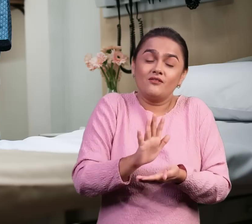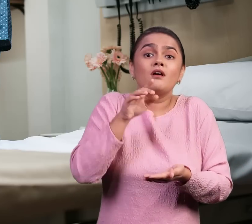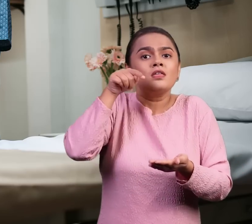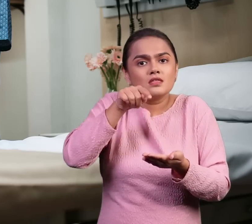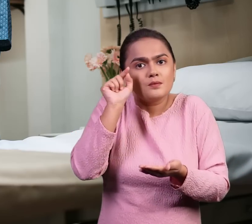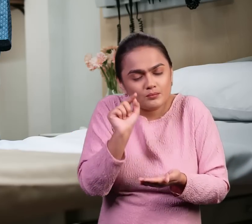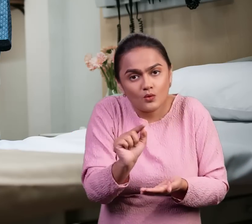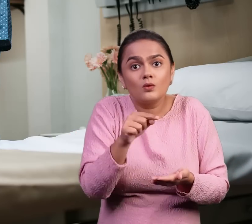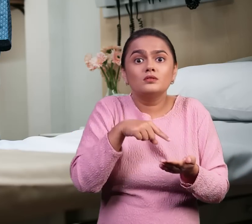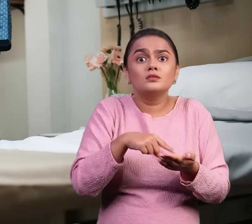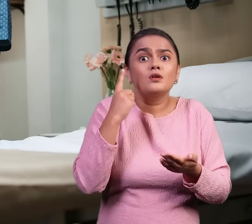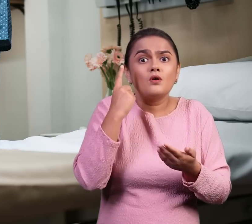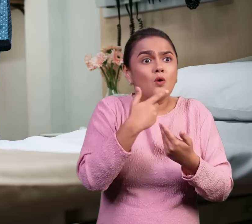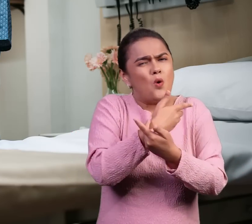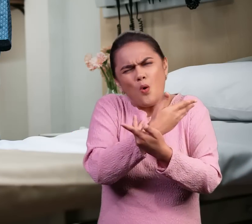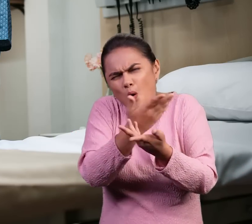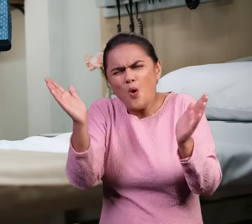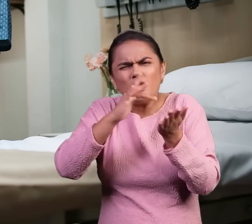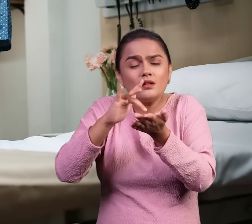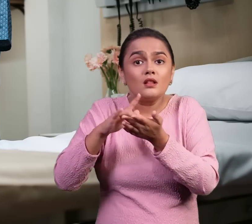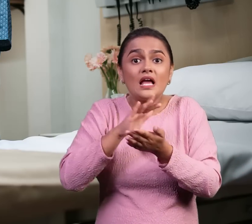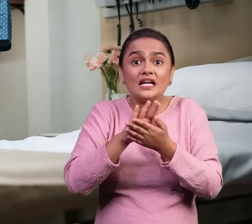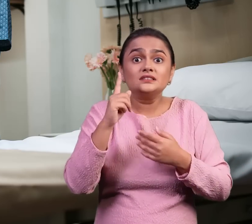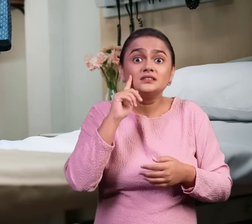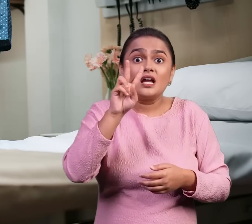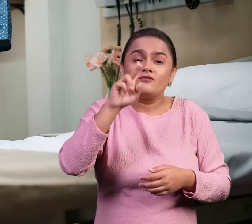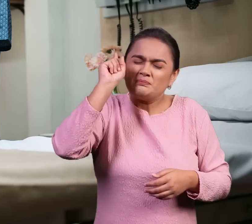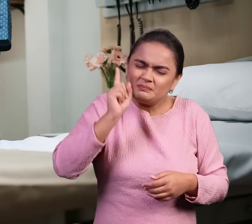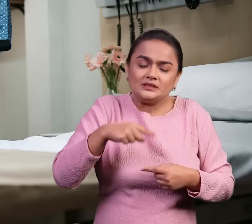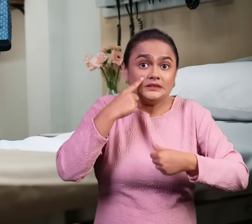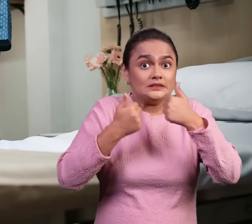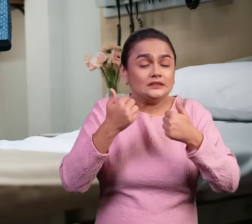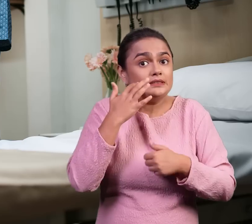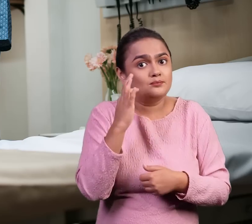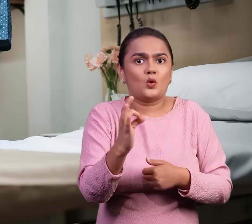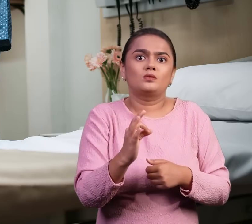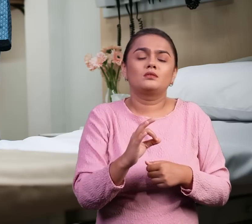That's why HIV screening for women receiving Antenatal and Intrapartum Care (AINC) is crucial.